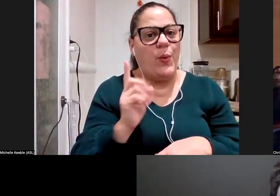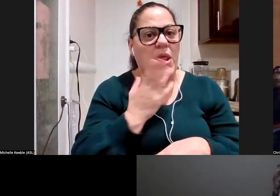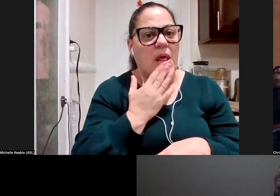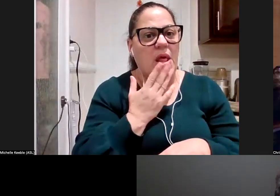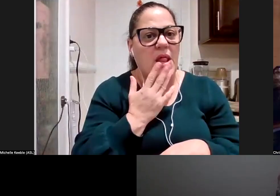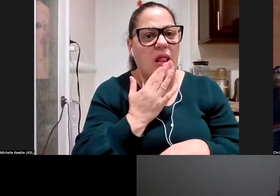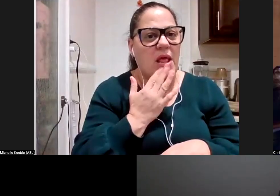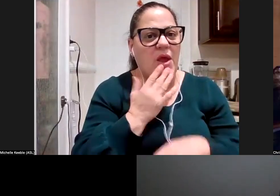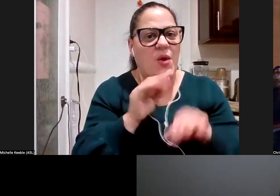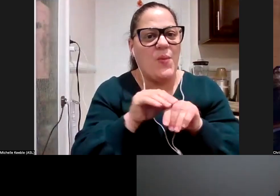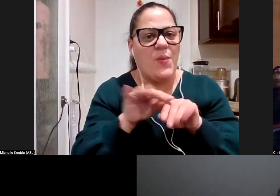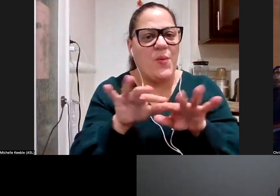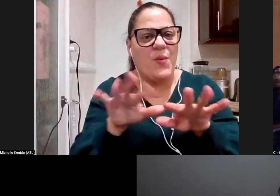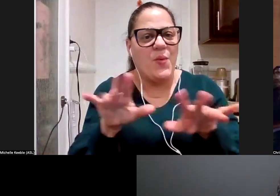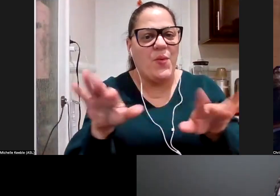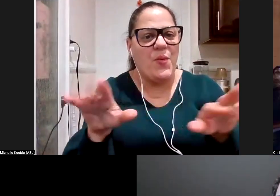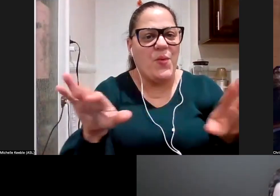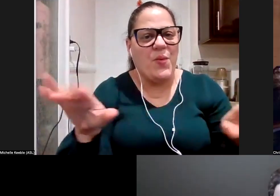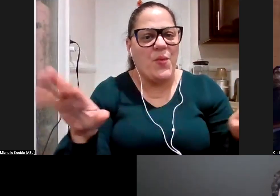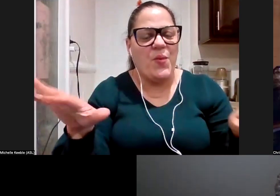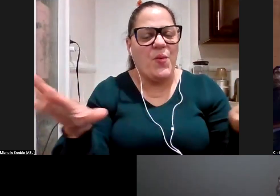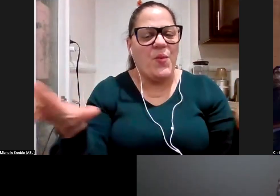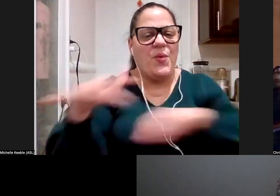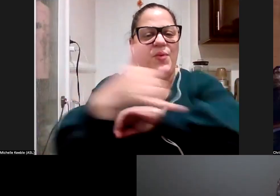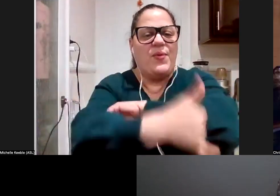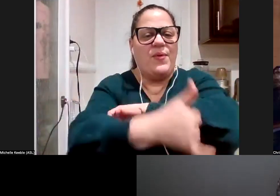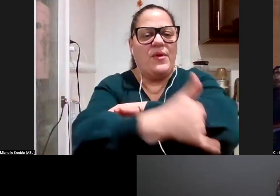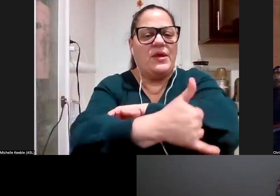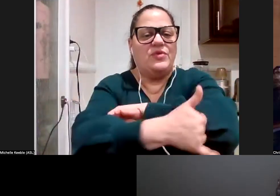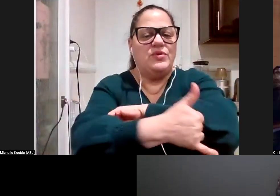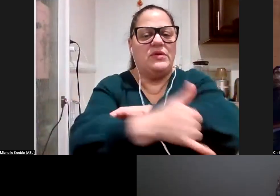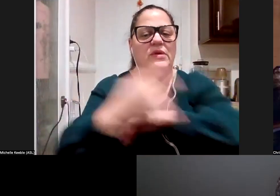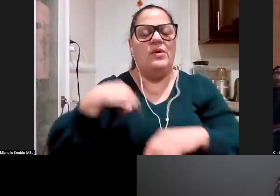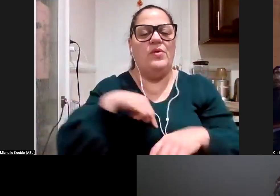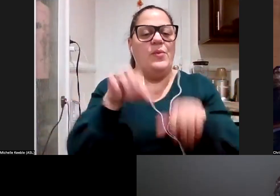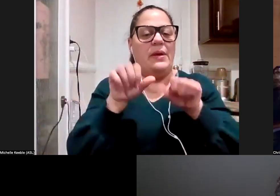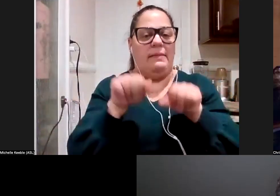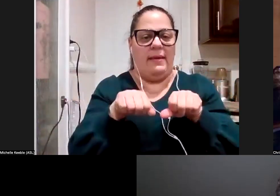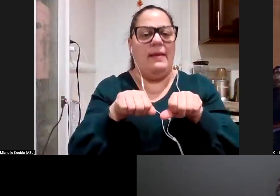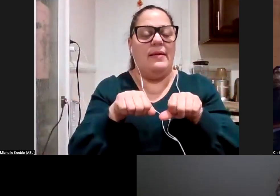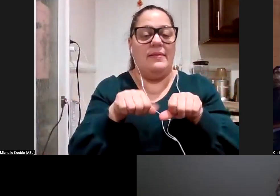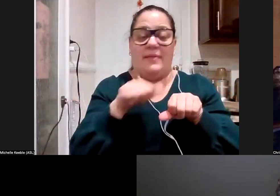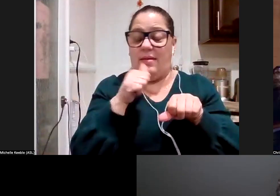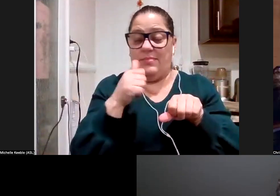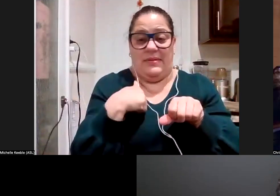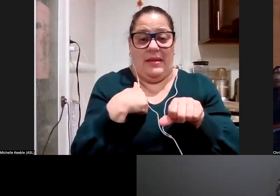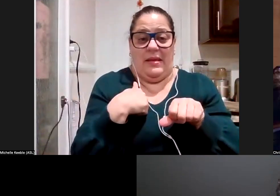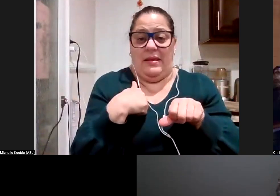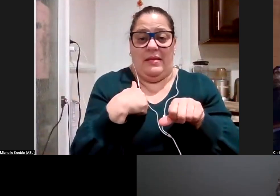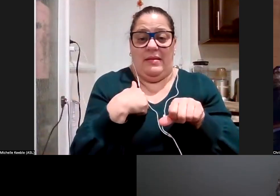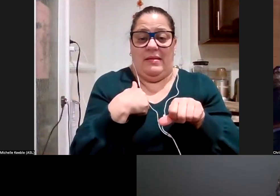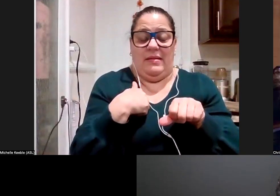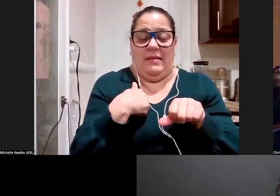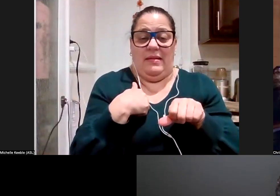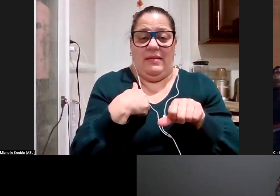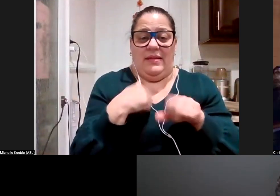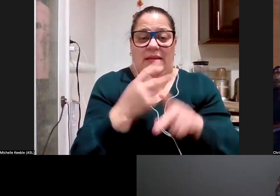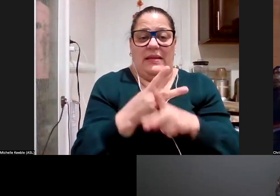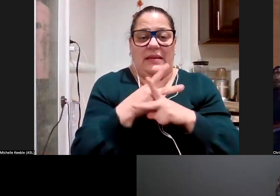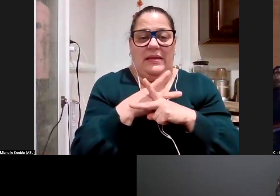country and what what can um I'm not an archavi archivist if that's how you say it but how do we